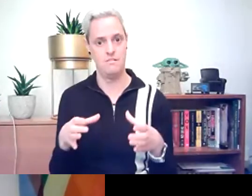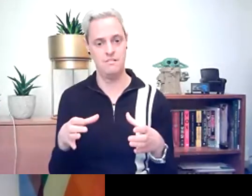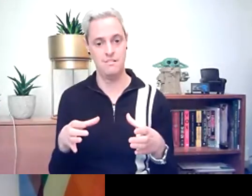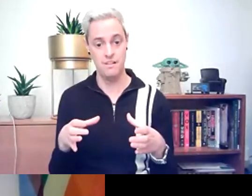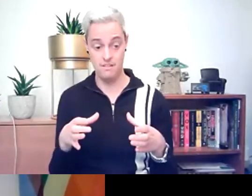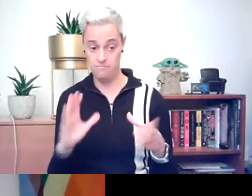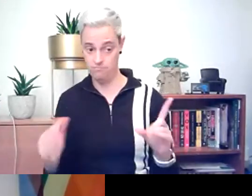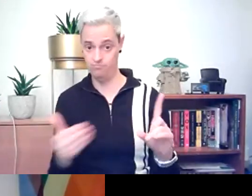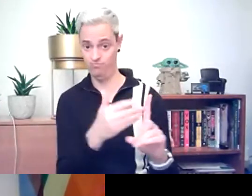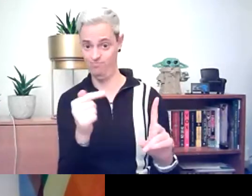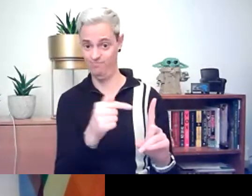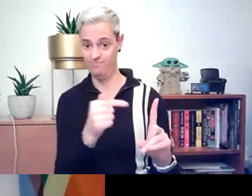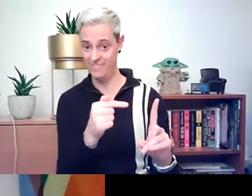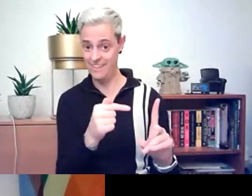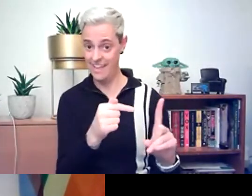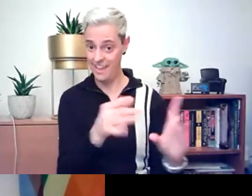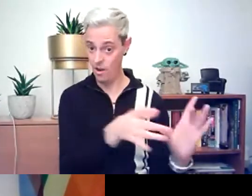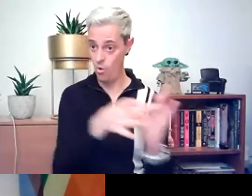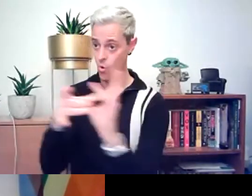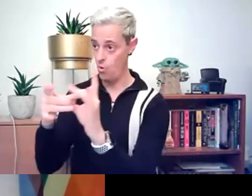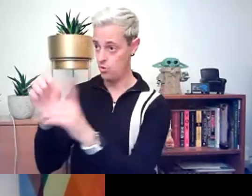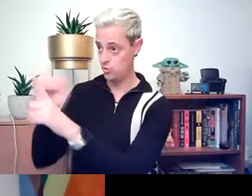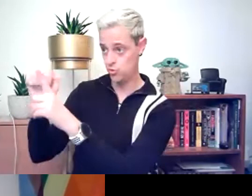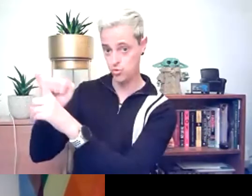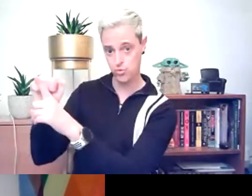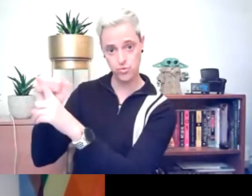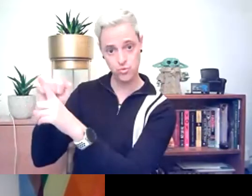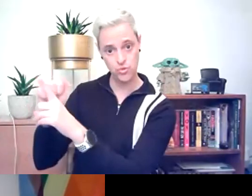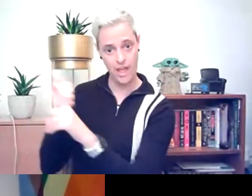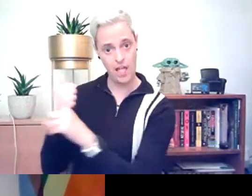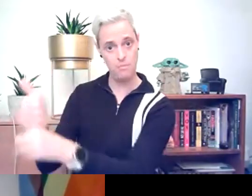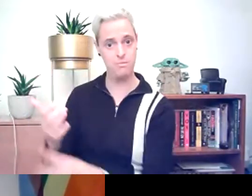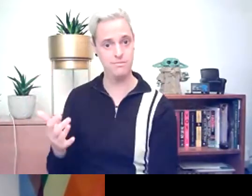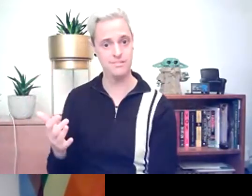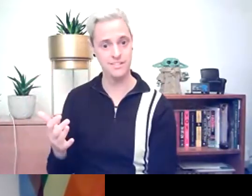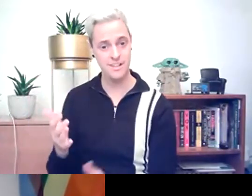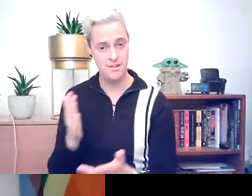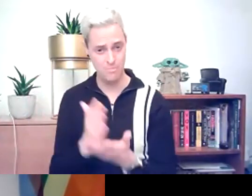that they're buildable, but also remember to look after yourself within that because